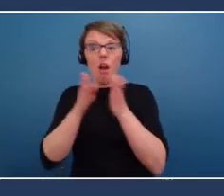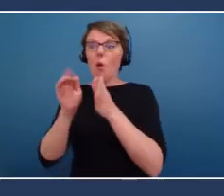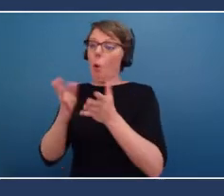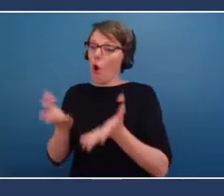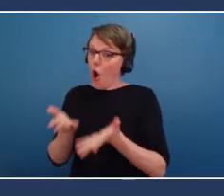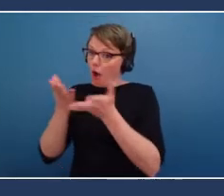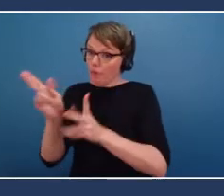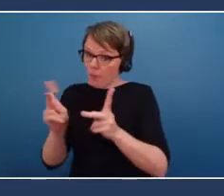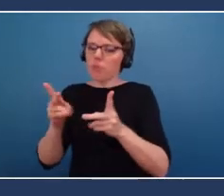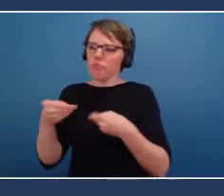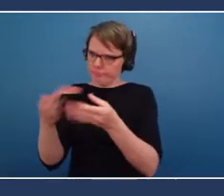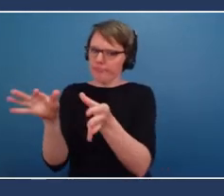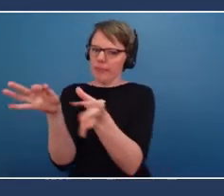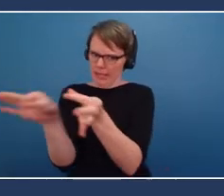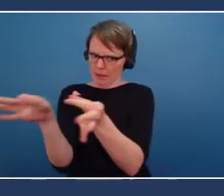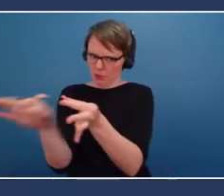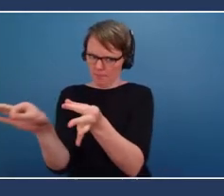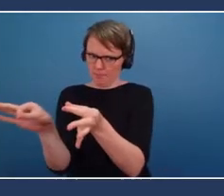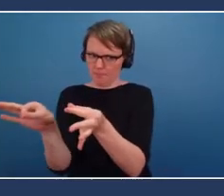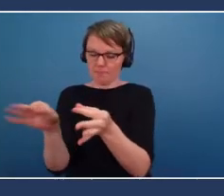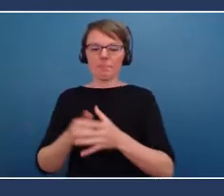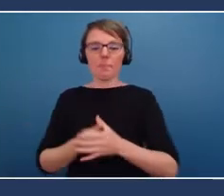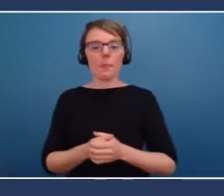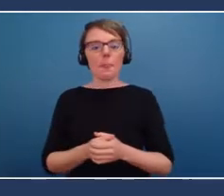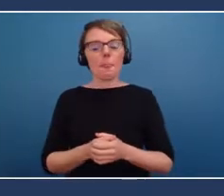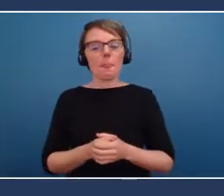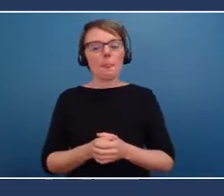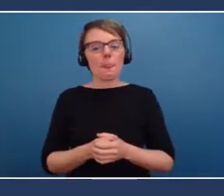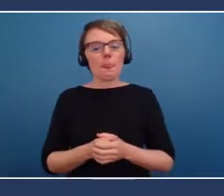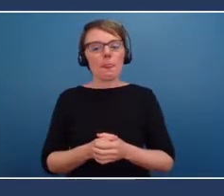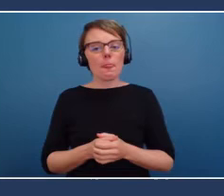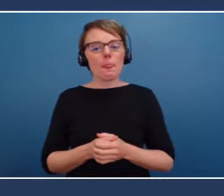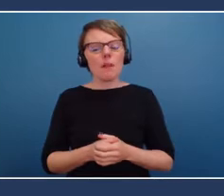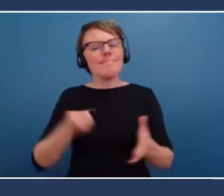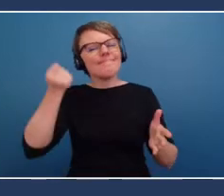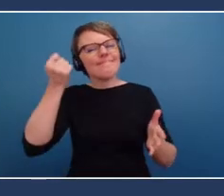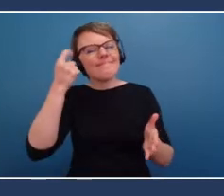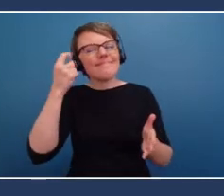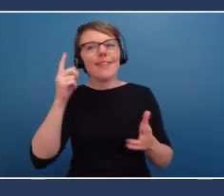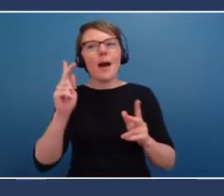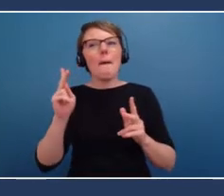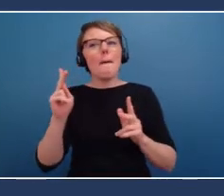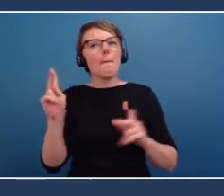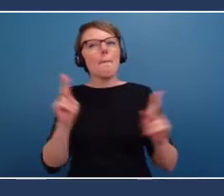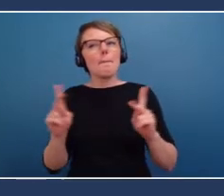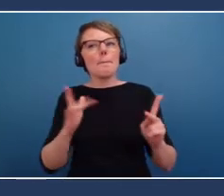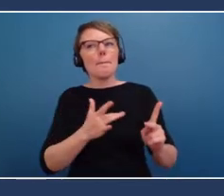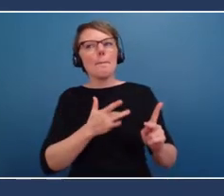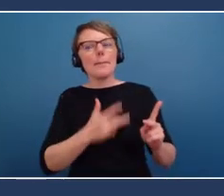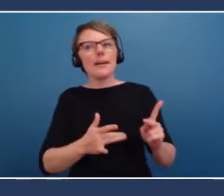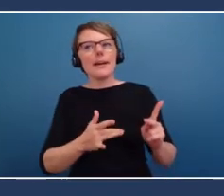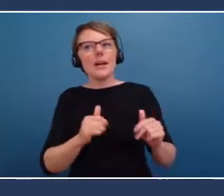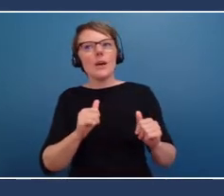If I just play this slide here, people don’t really often think about how distracting